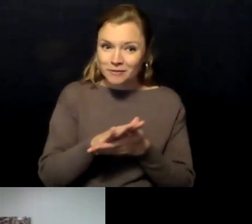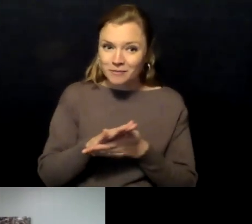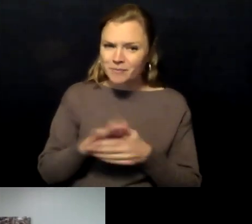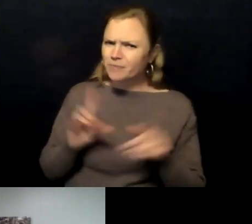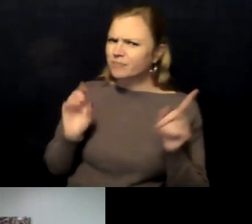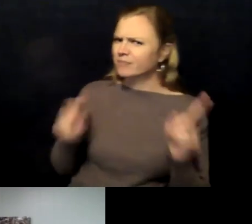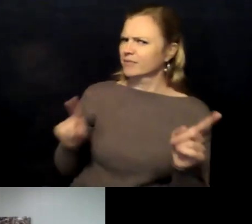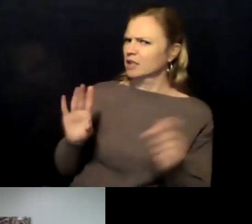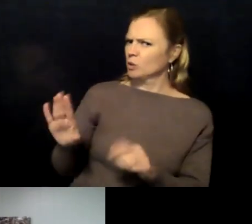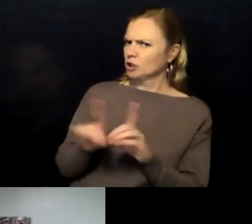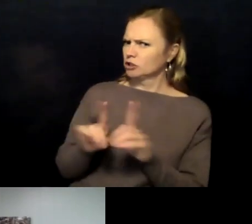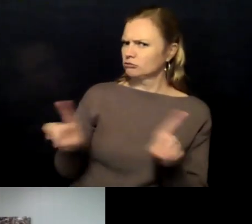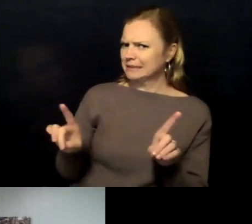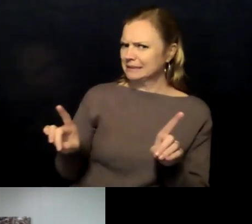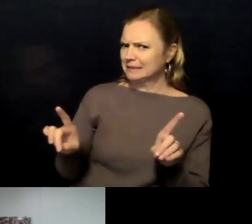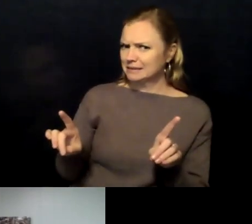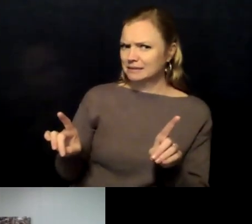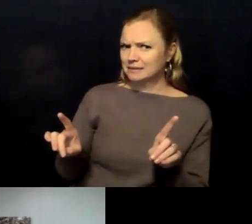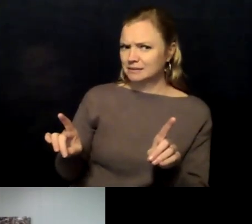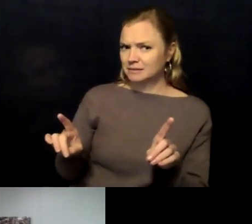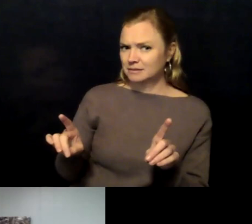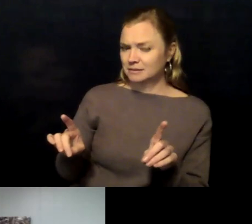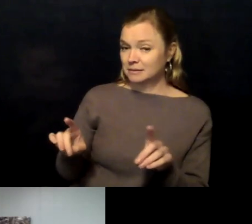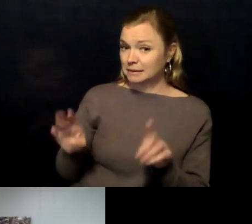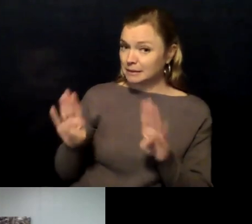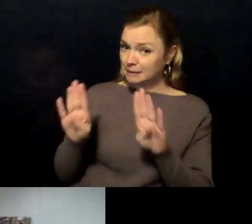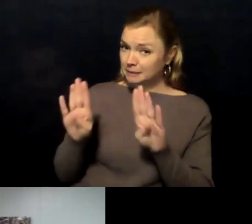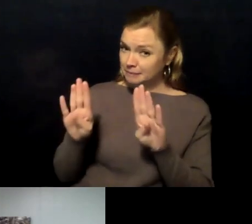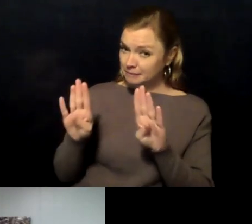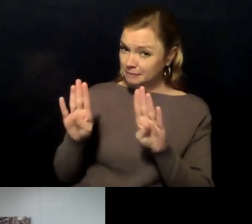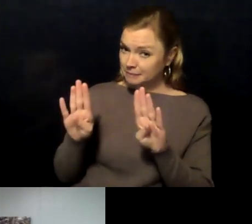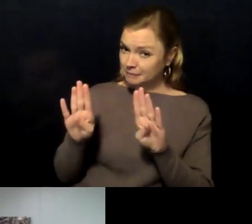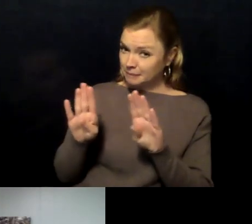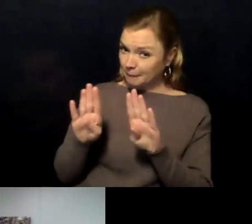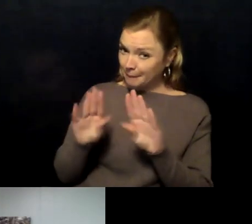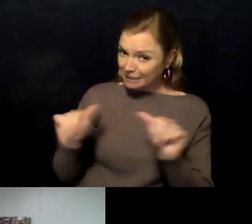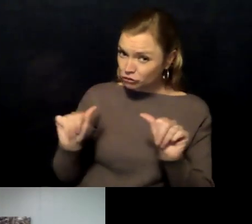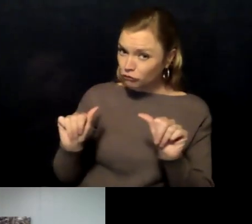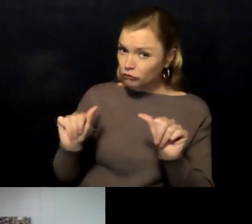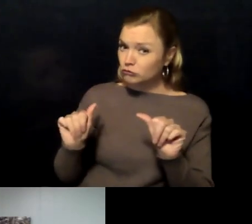like from a bachelor's of science a bachelor's of art? Four-year school?